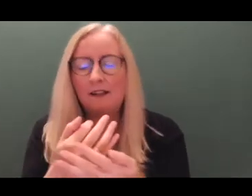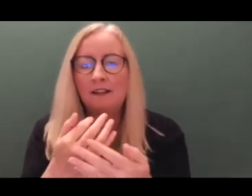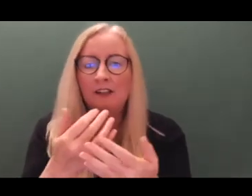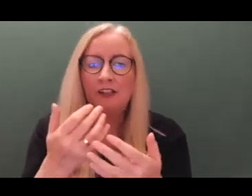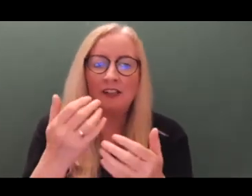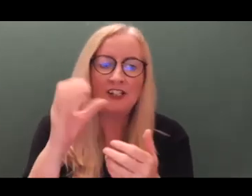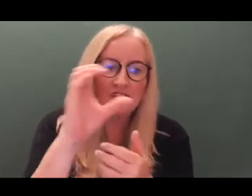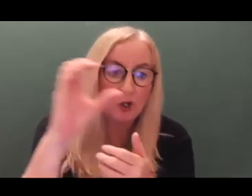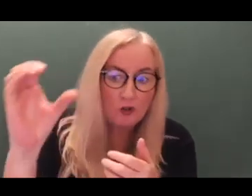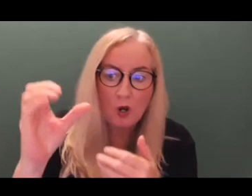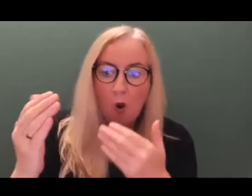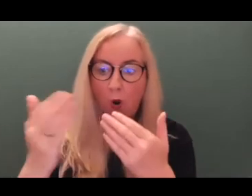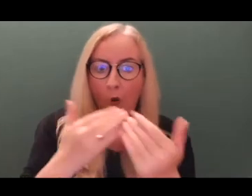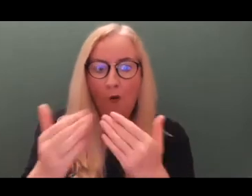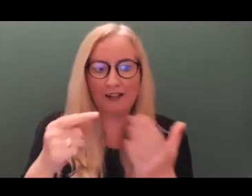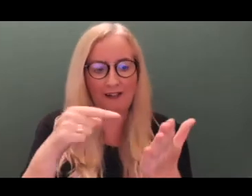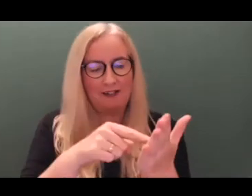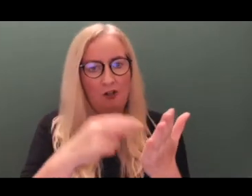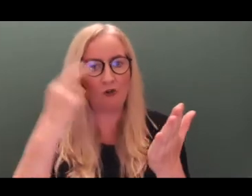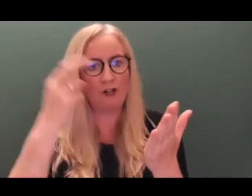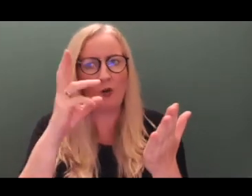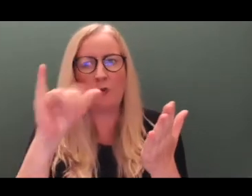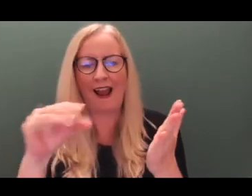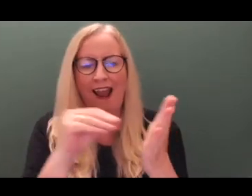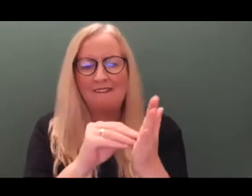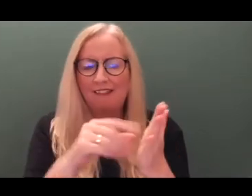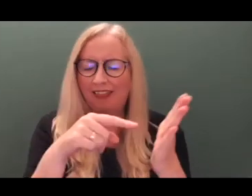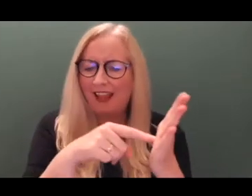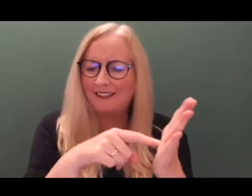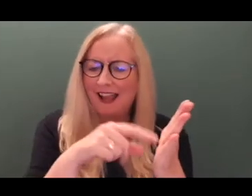the purpose of the act is. And the message being keep the person at the centre and I